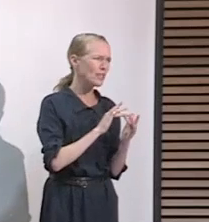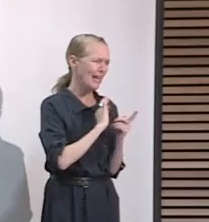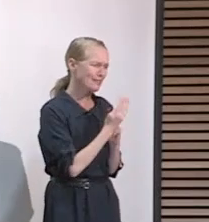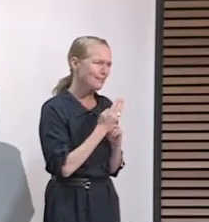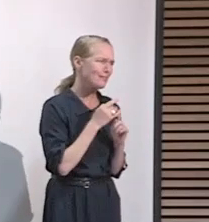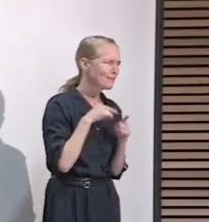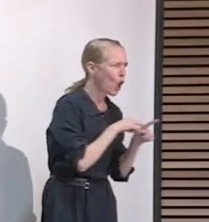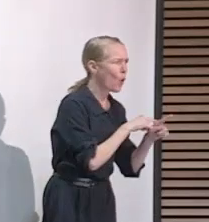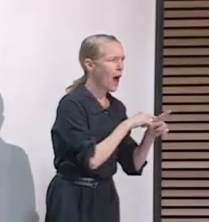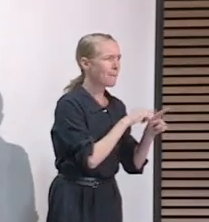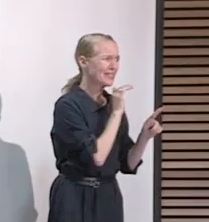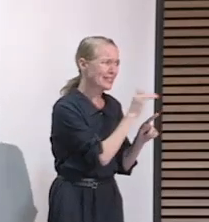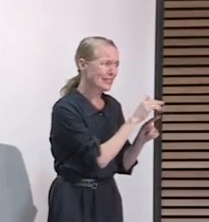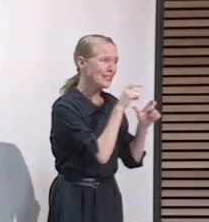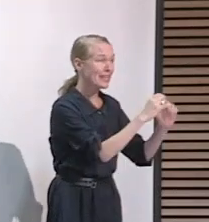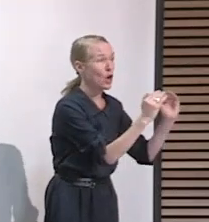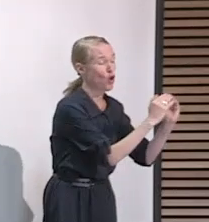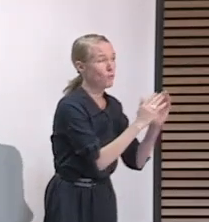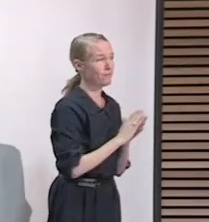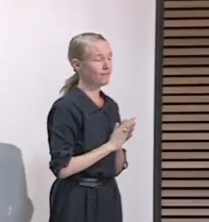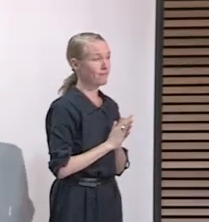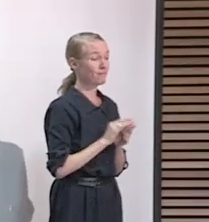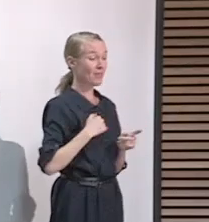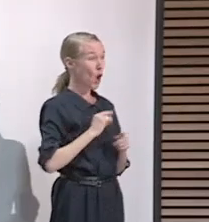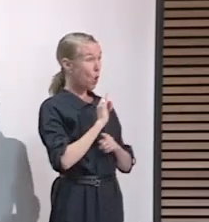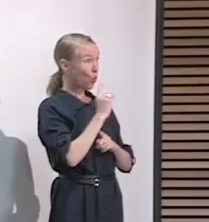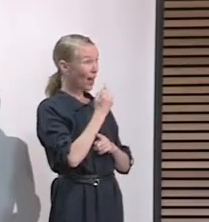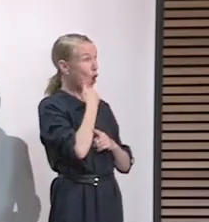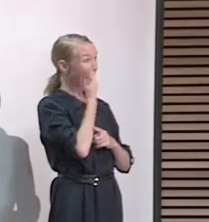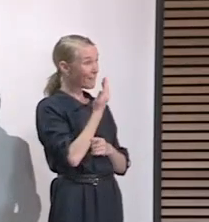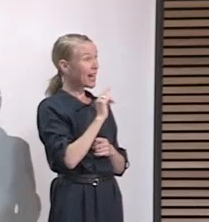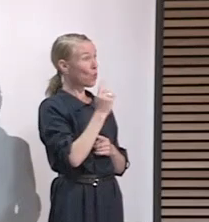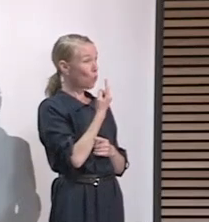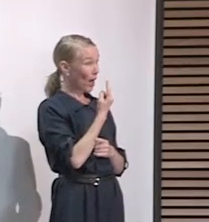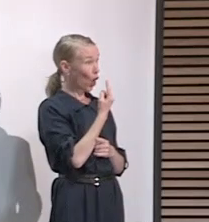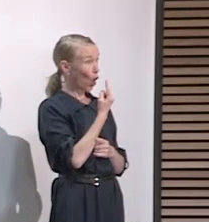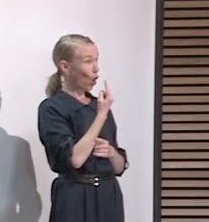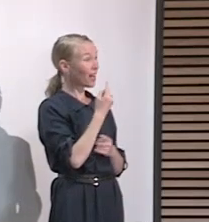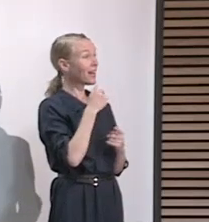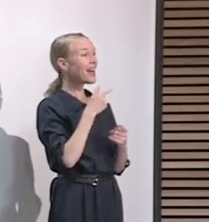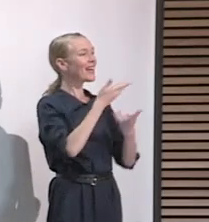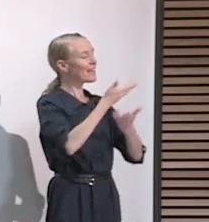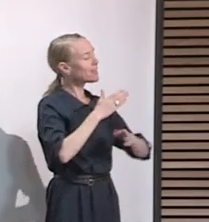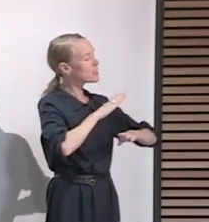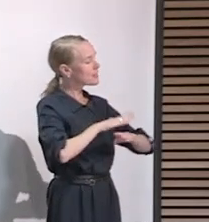soon as the information is out there. The information we're putting out at each day at 1:00 is designed to ensure